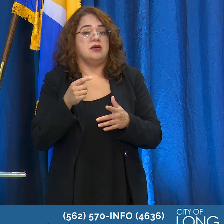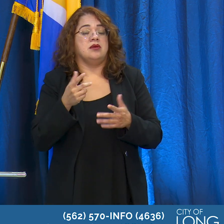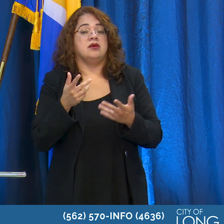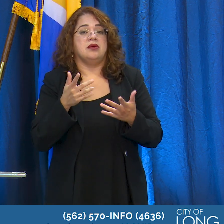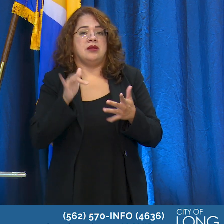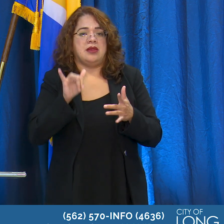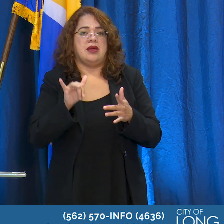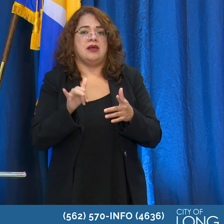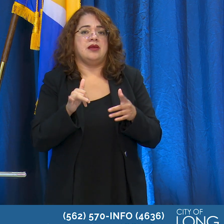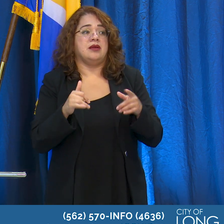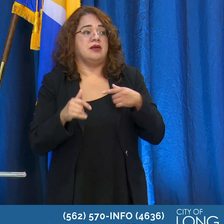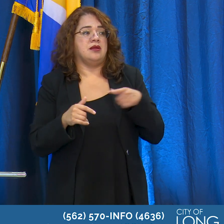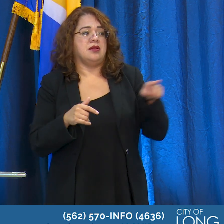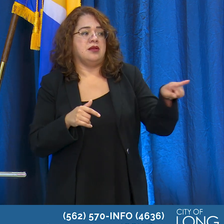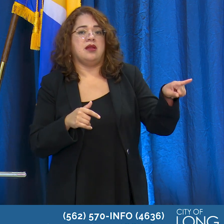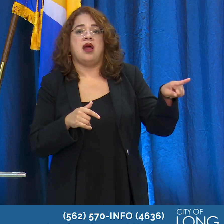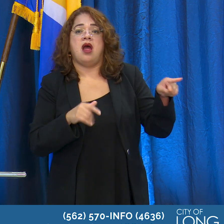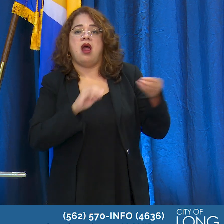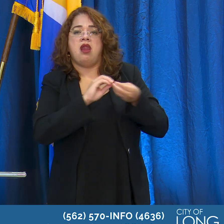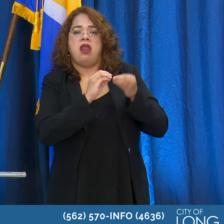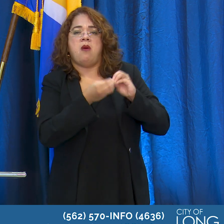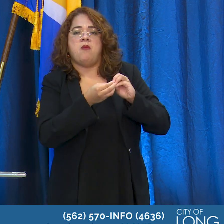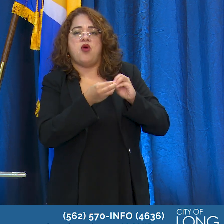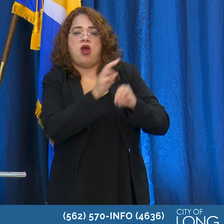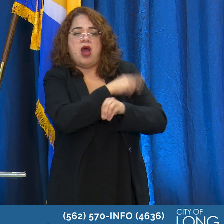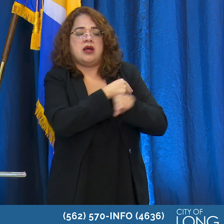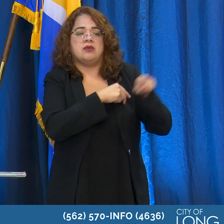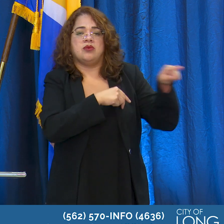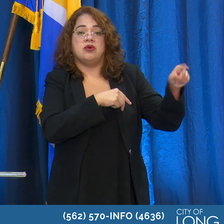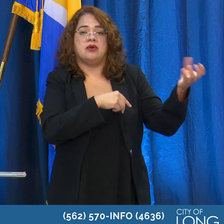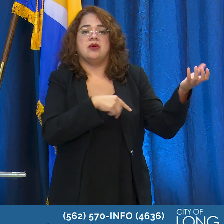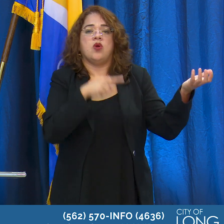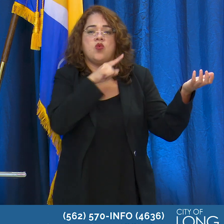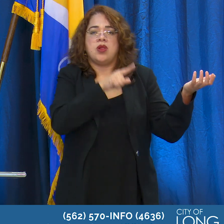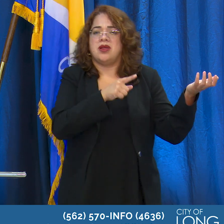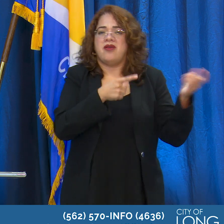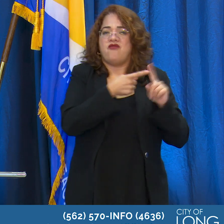ago in terms of our case rate so i don't, it's not really a reflection of today's